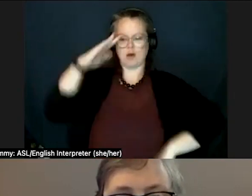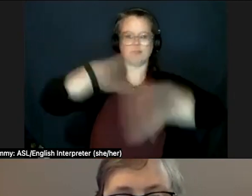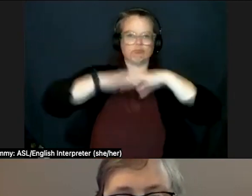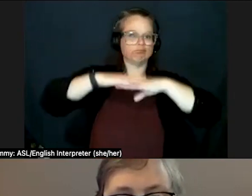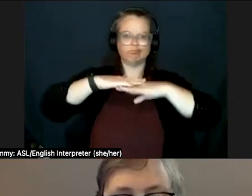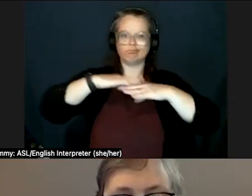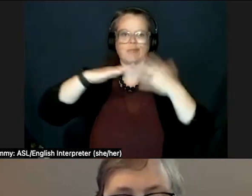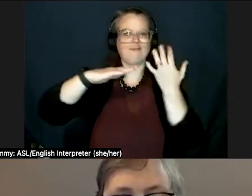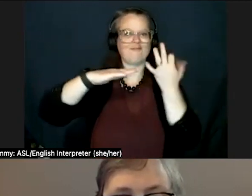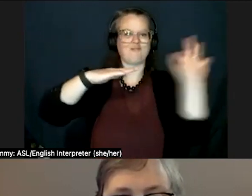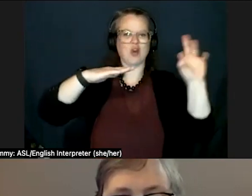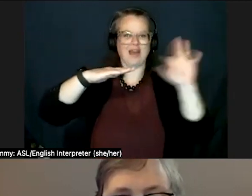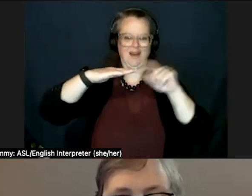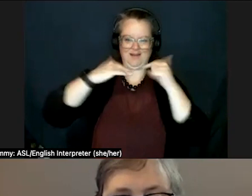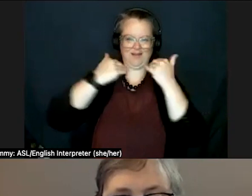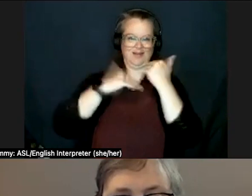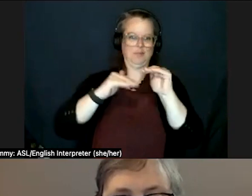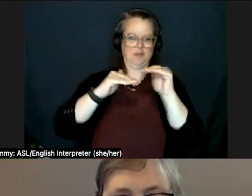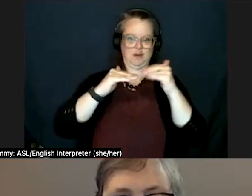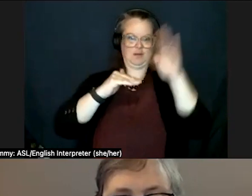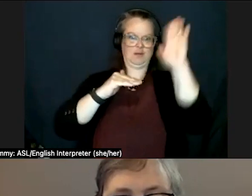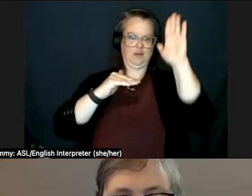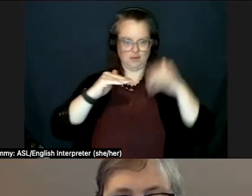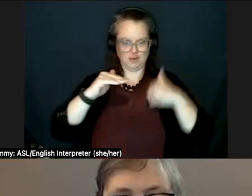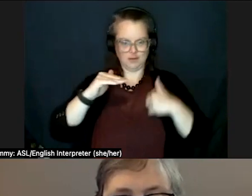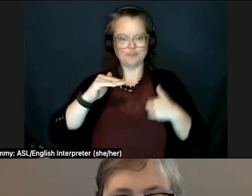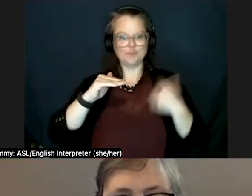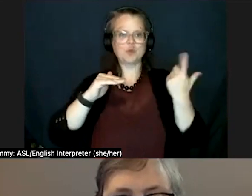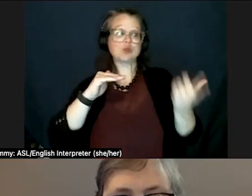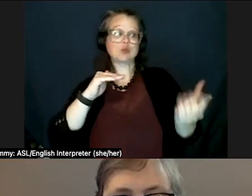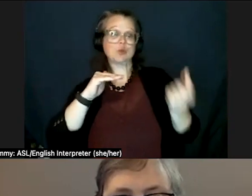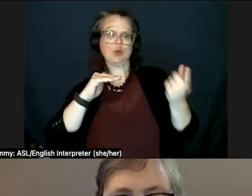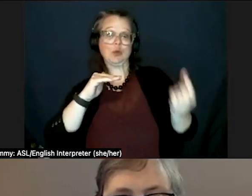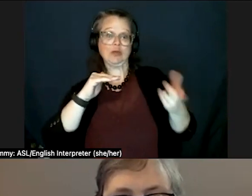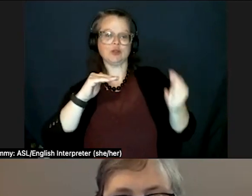we just turn on the paid version for that amount of time and then turn it off and you end up having